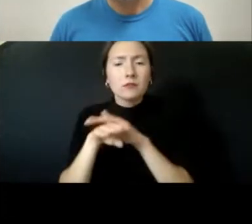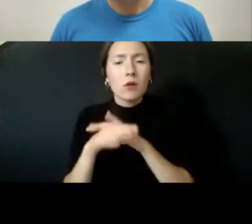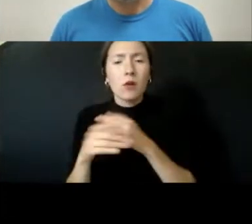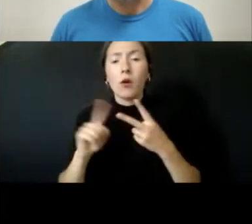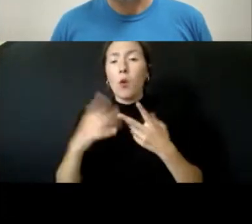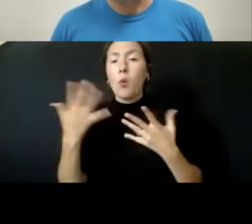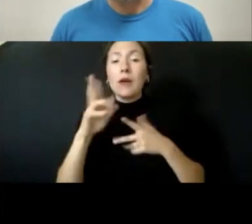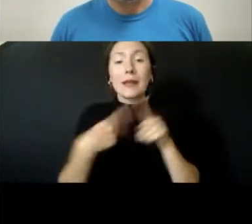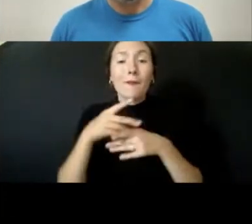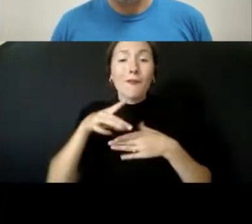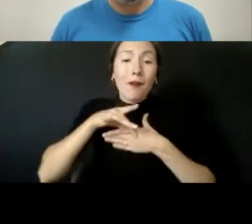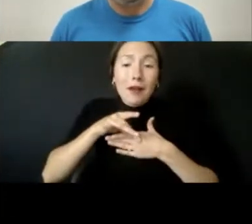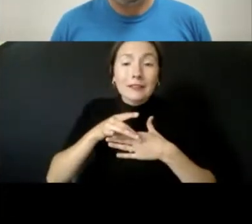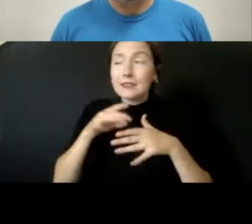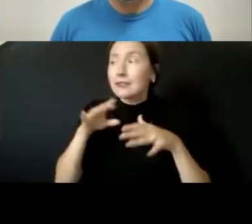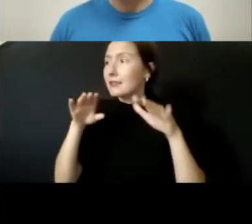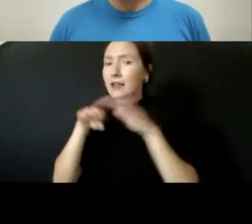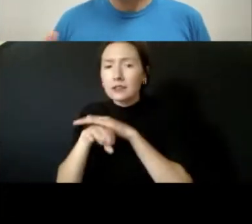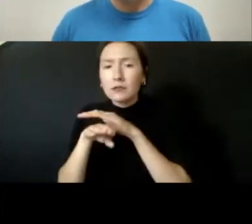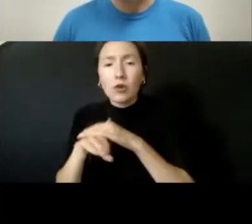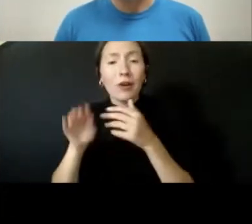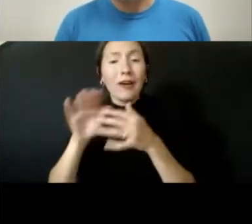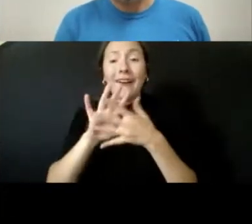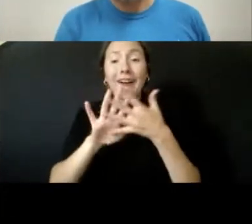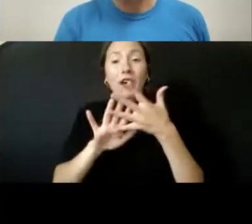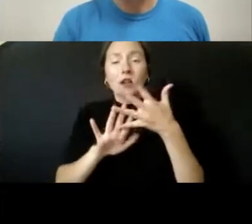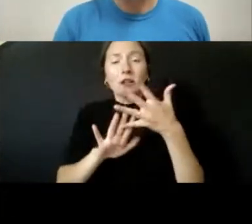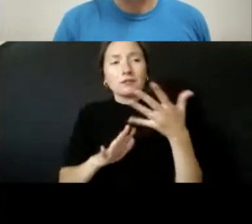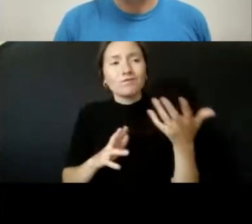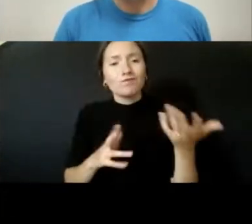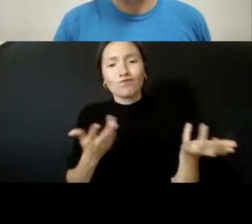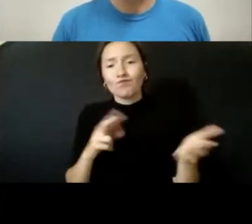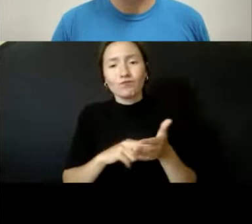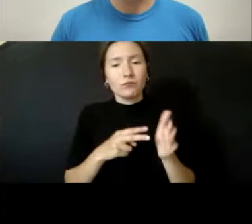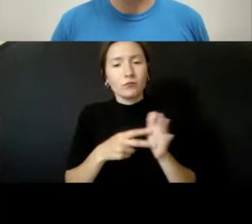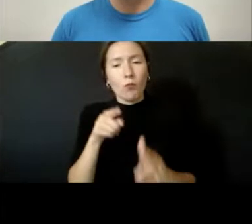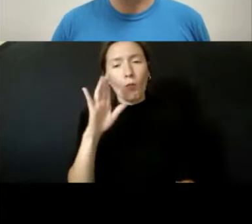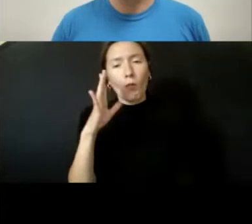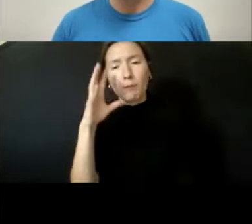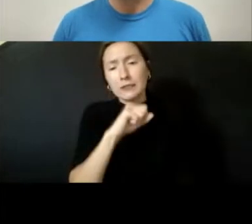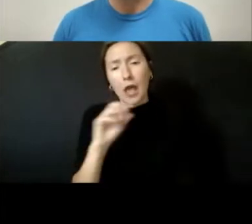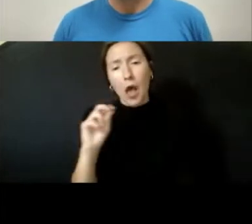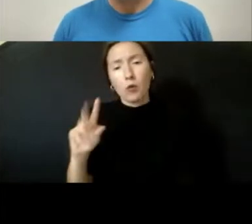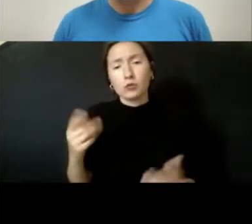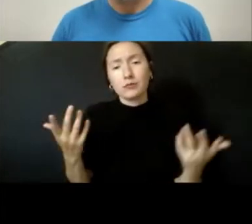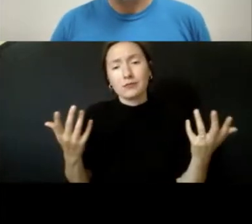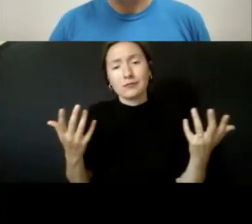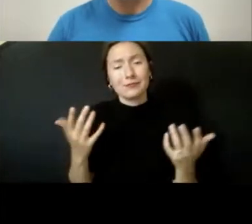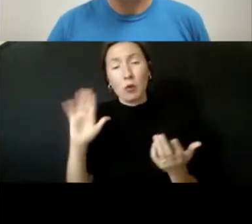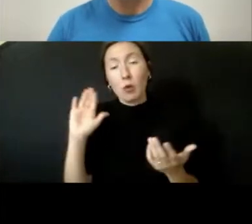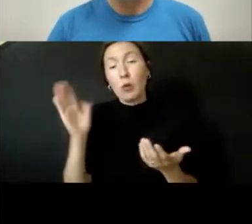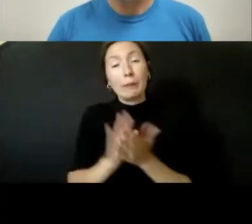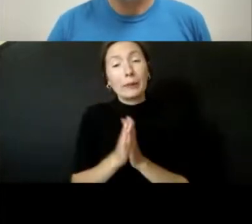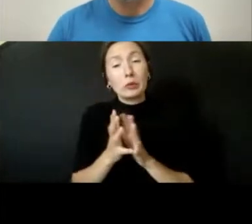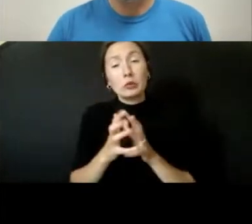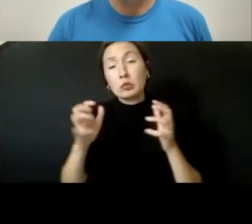miss right so build this into your design practice and there is there there are methods to do this